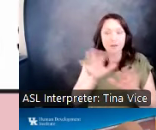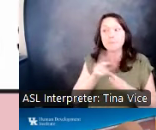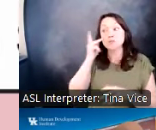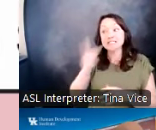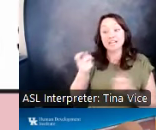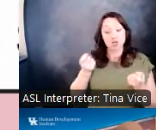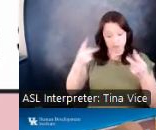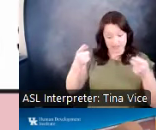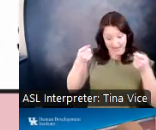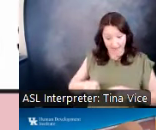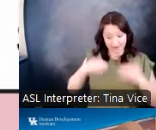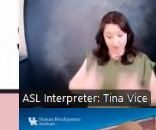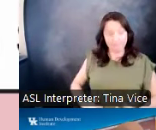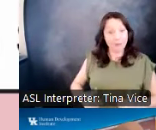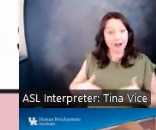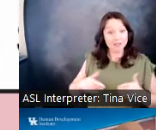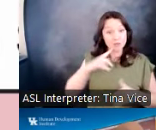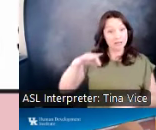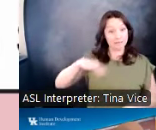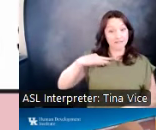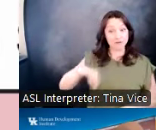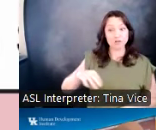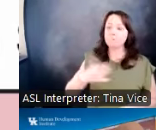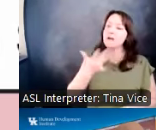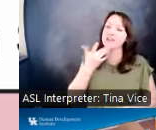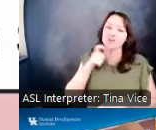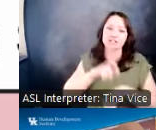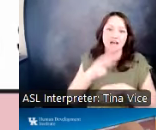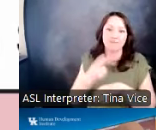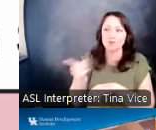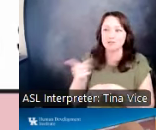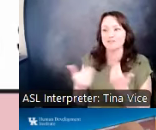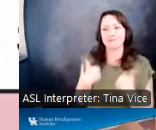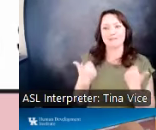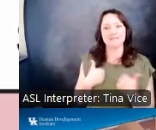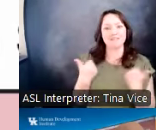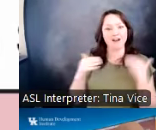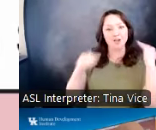really beneficial. My favorite time we used this was with um some young adults on the autism spectrum that were